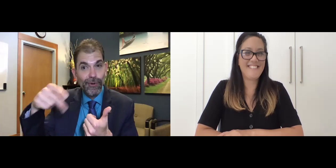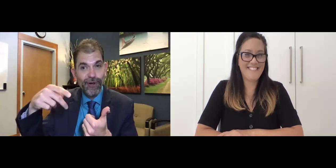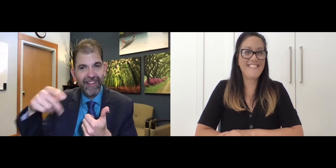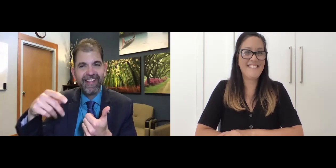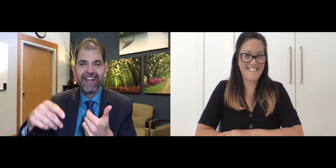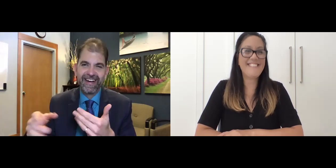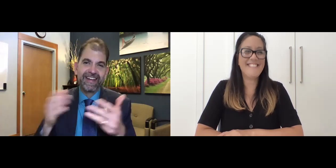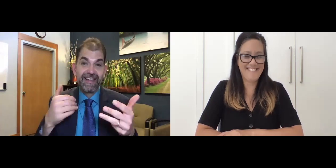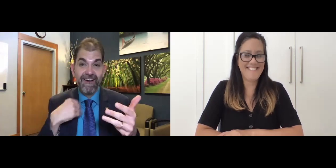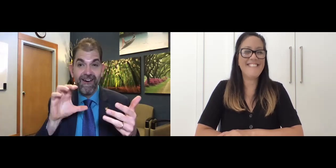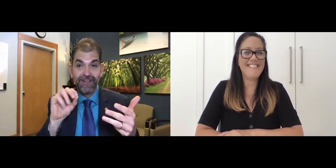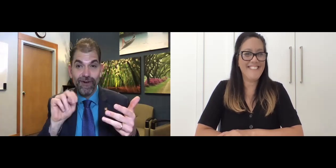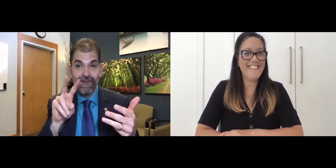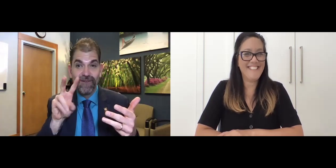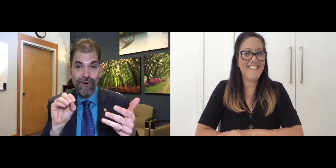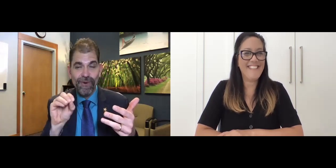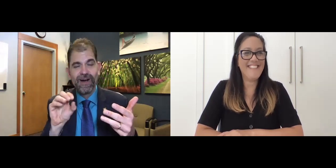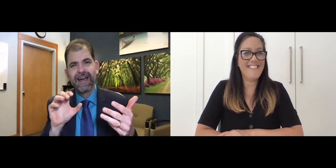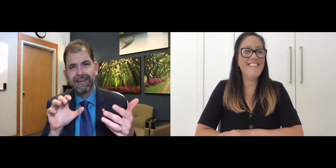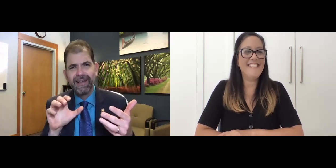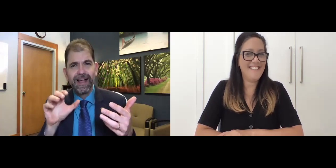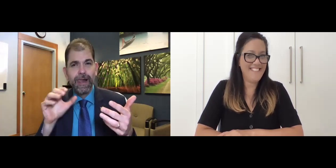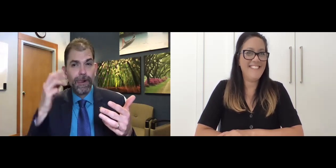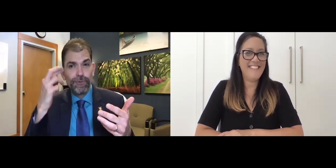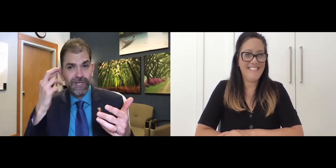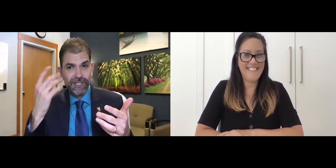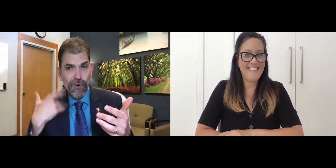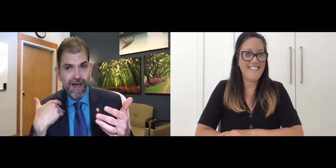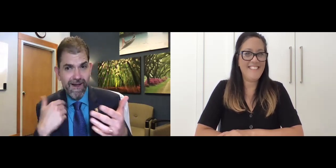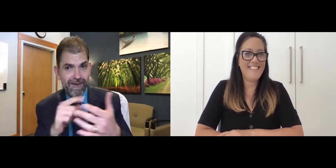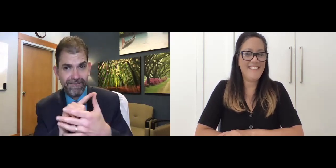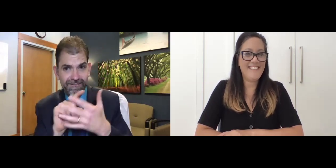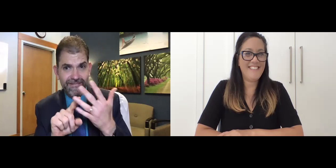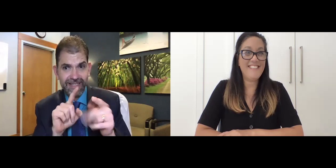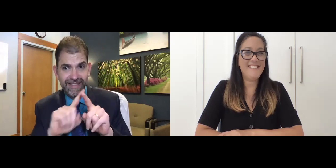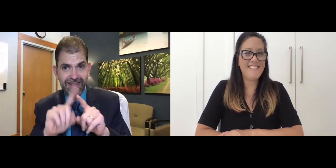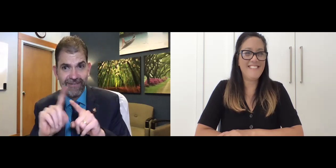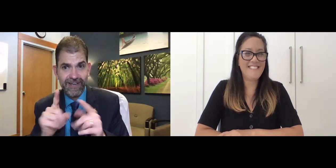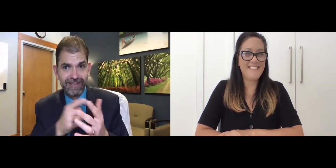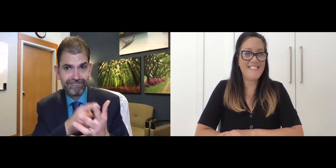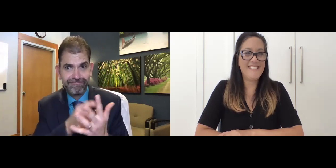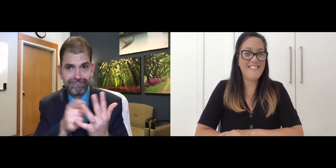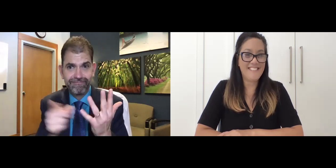and that's complementary with Purple VRS. We also have Convo and you might wonder why we have all these different